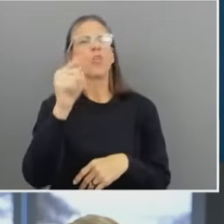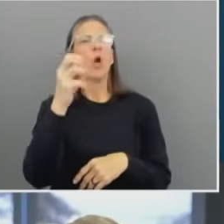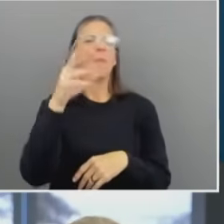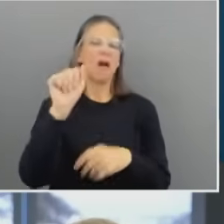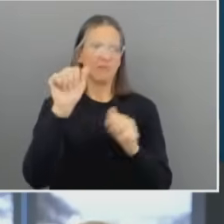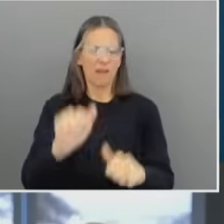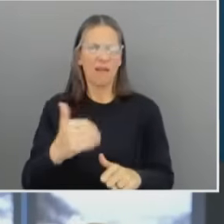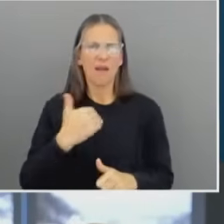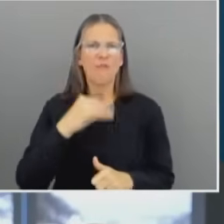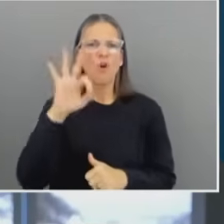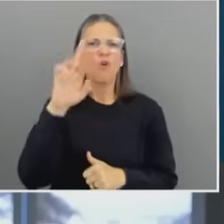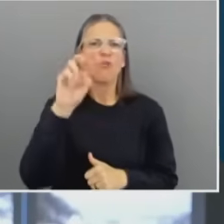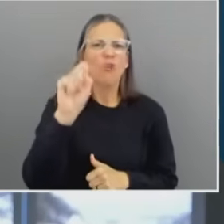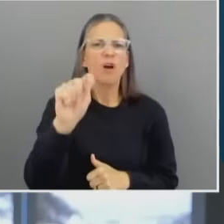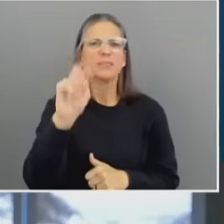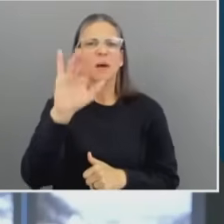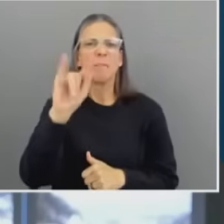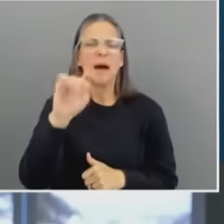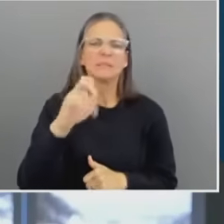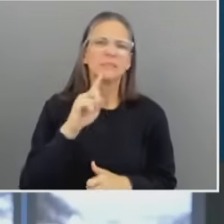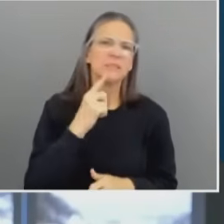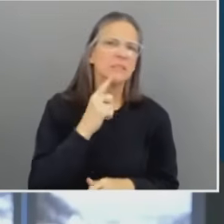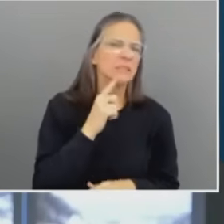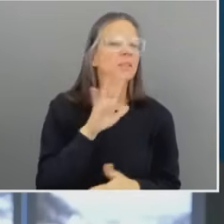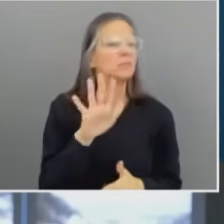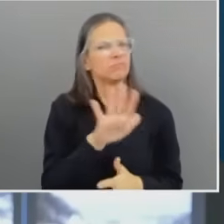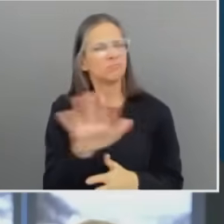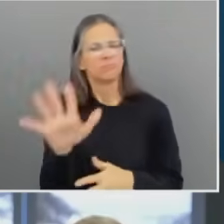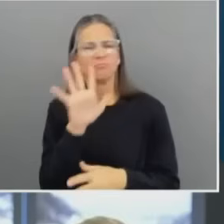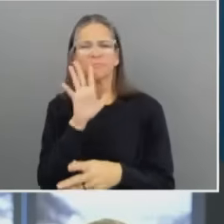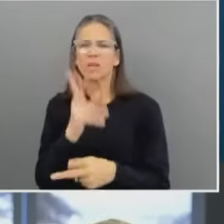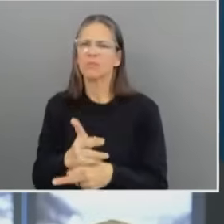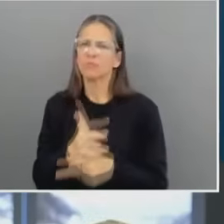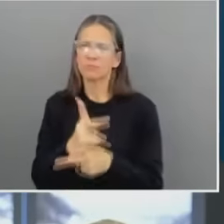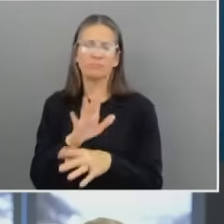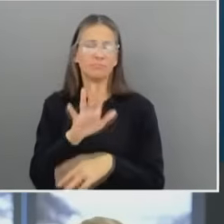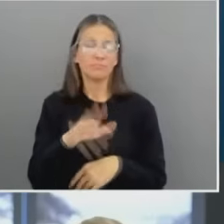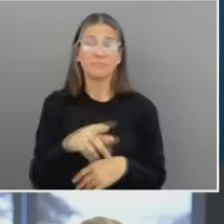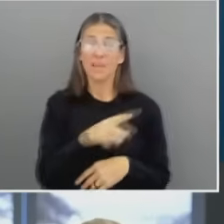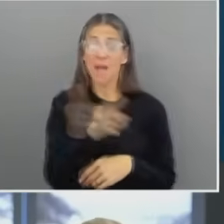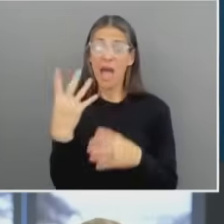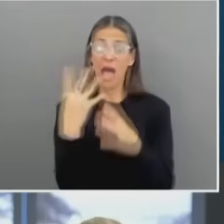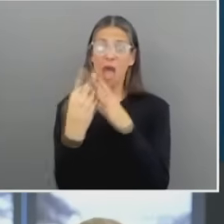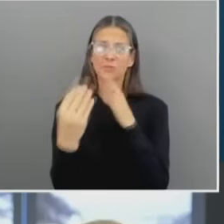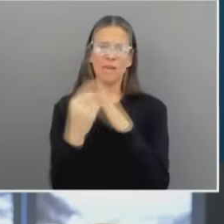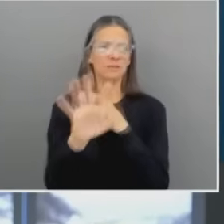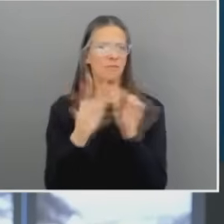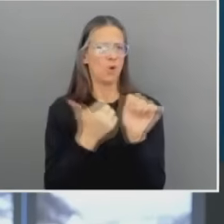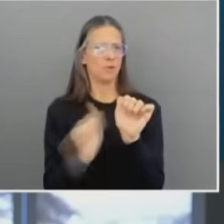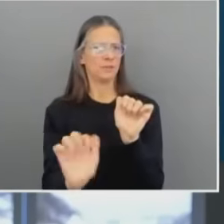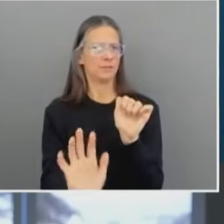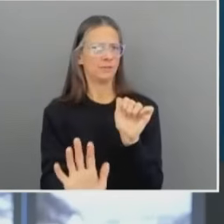BEING OUTSIDE FOR JUST 10 TO 30 MINUTES COULD RESULT IN HYPOTHERMIA OR FROSTBITE. SO WE NEED EVERYONE TO TAKE PRECAUTIONS.